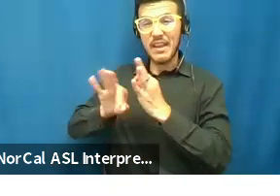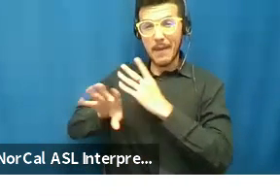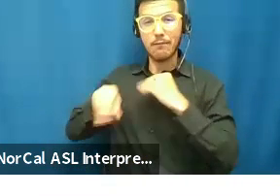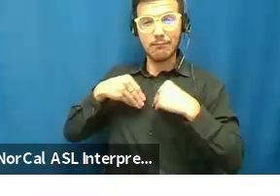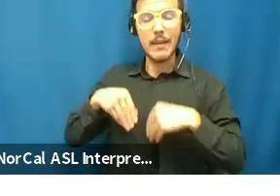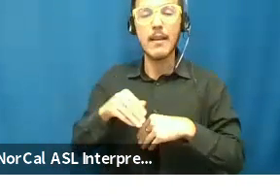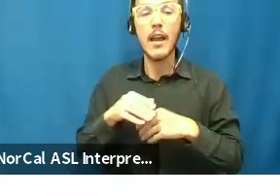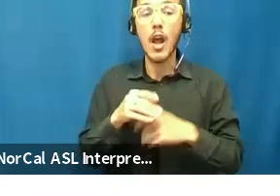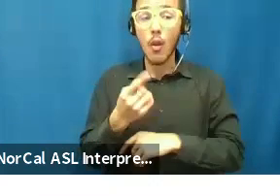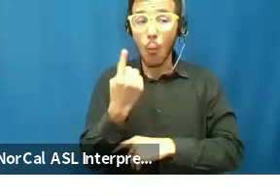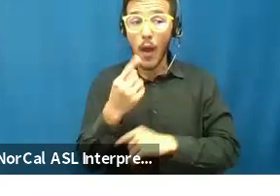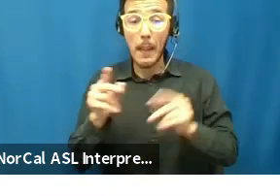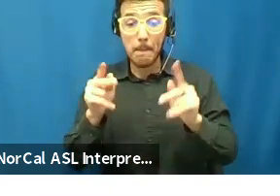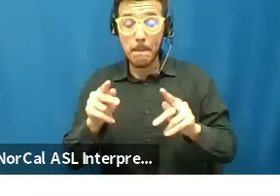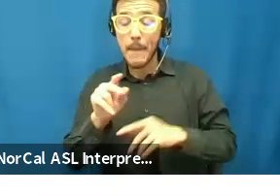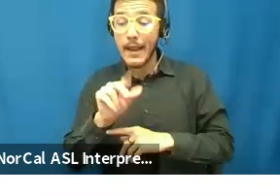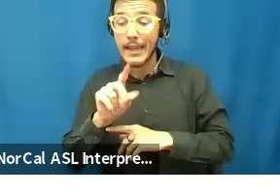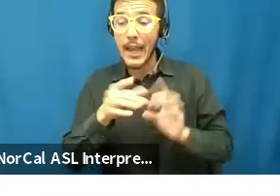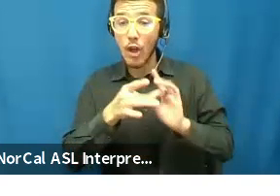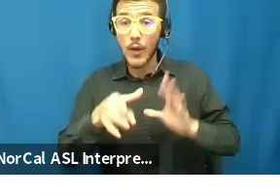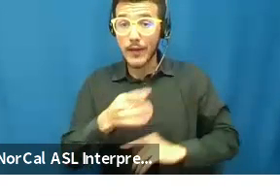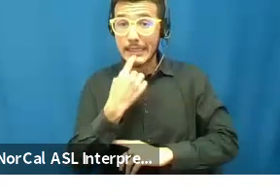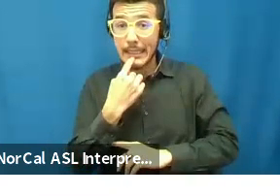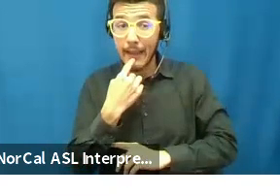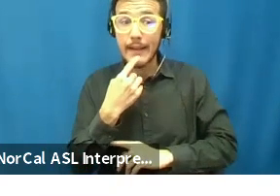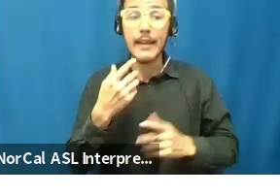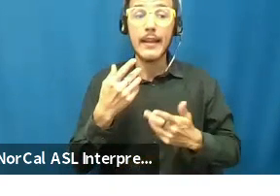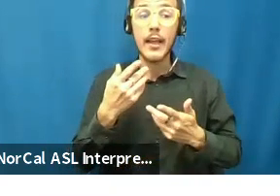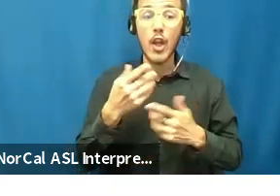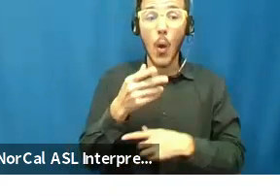the staff not only hears about what types of things they should do but to hear about